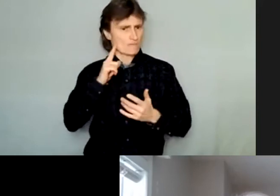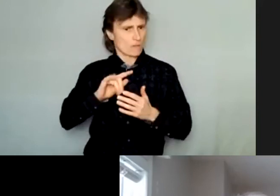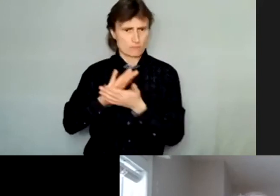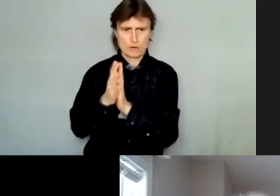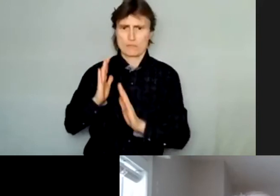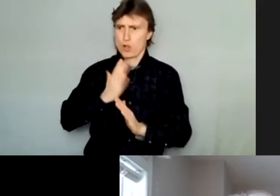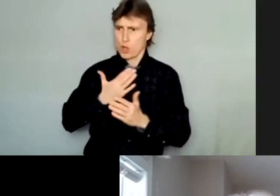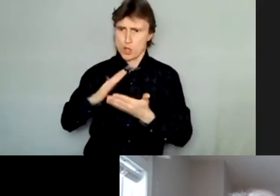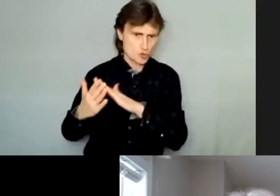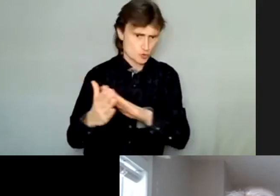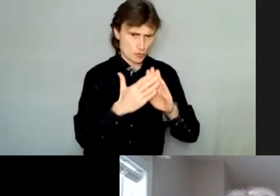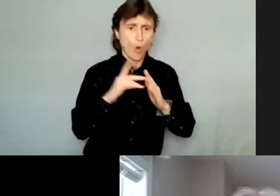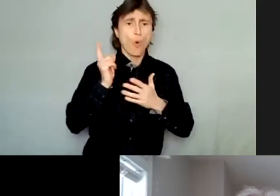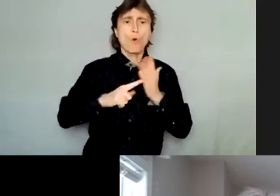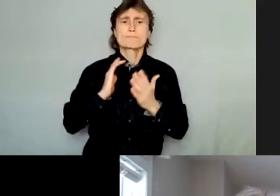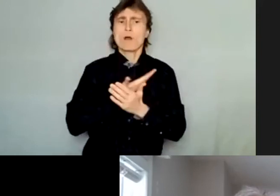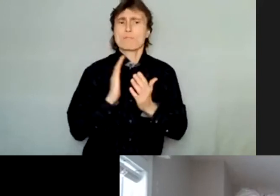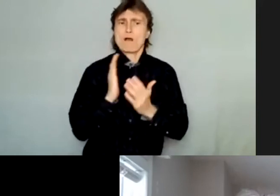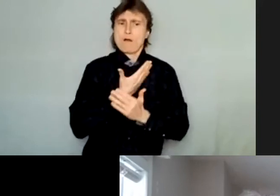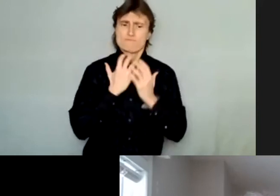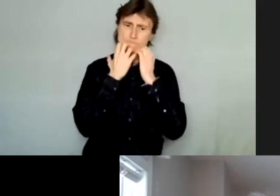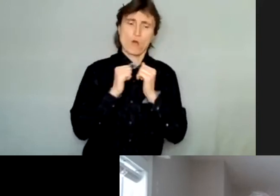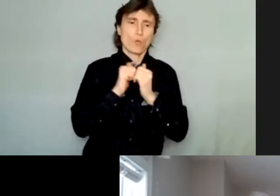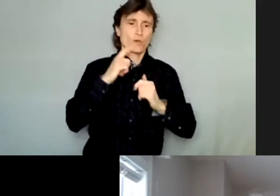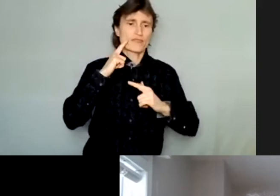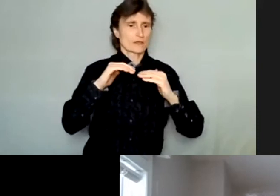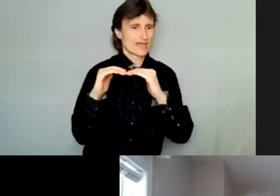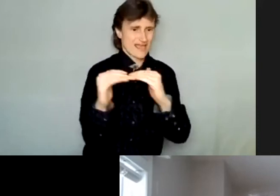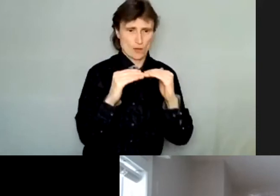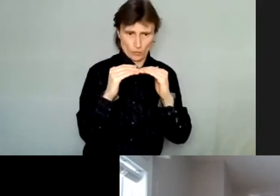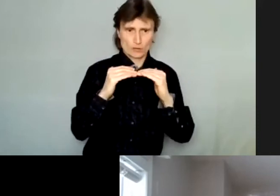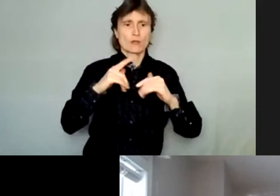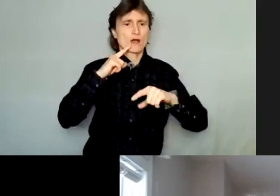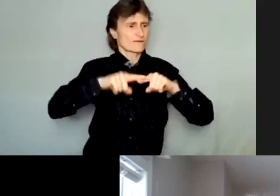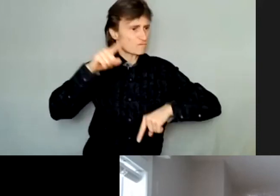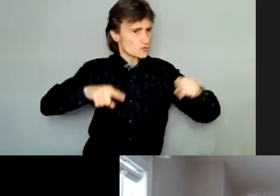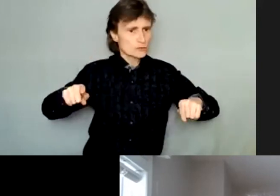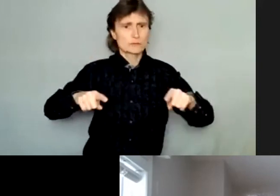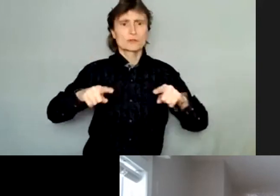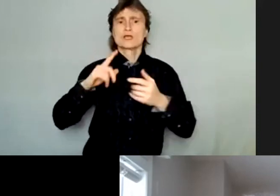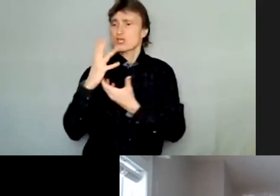into our values of equity, diversity, inclusion and accessibility, and also maintains the